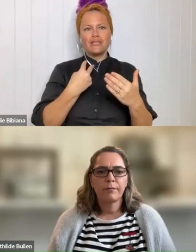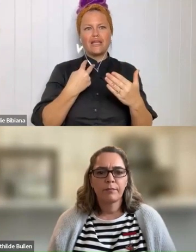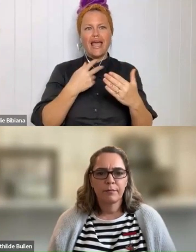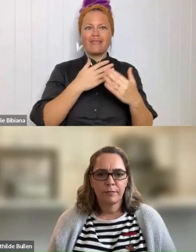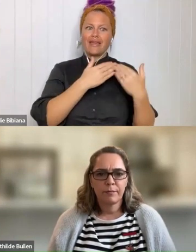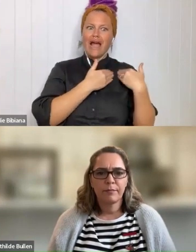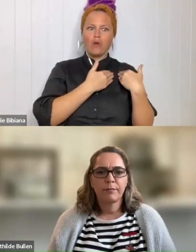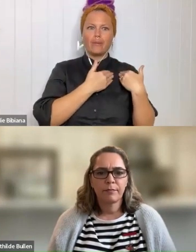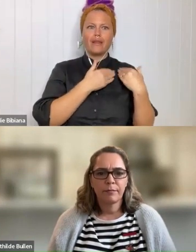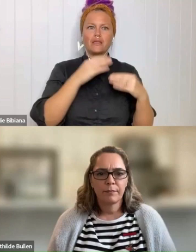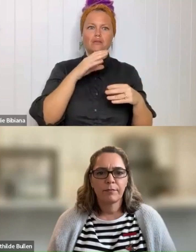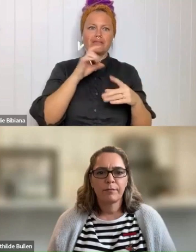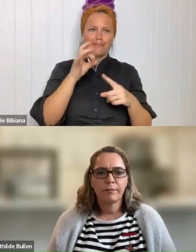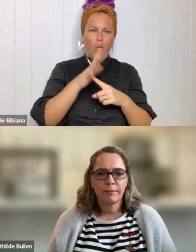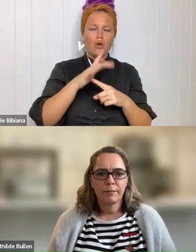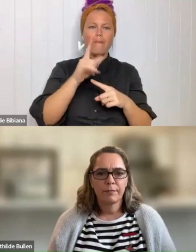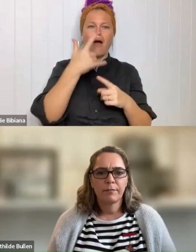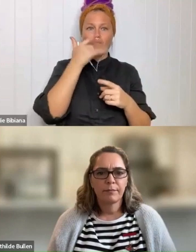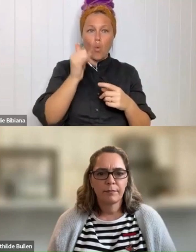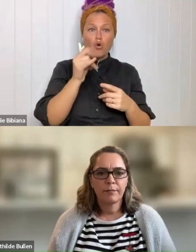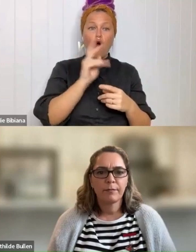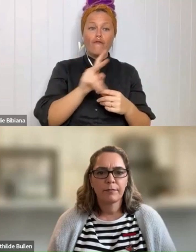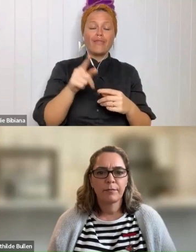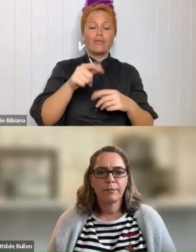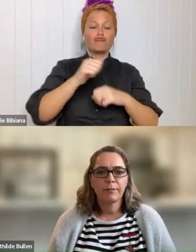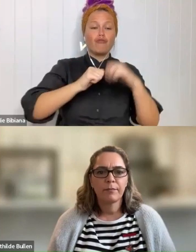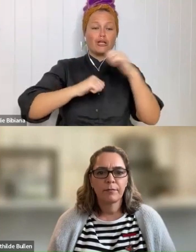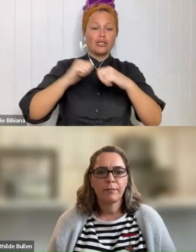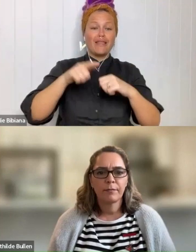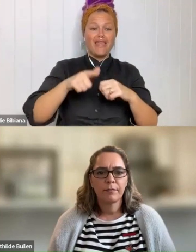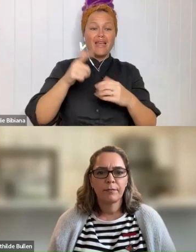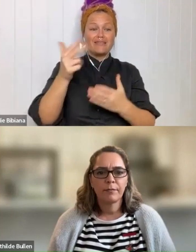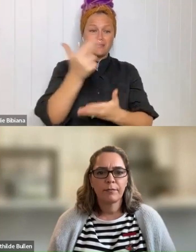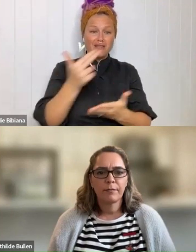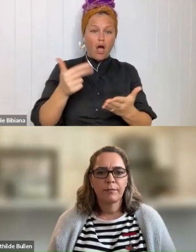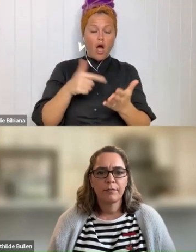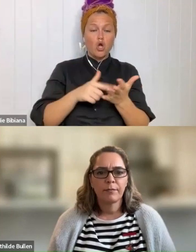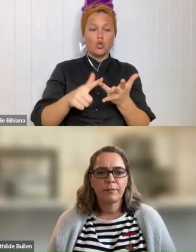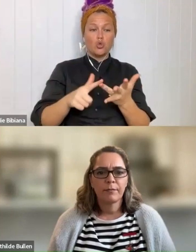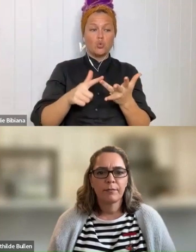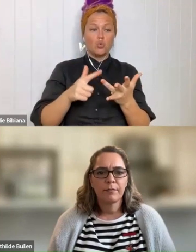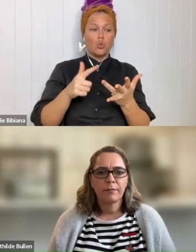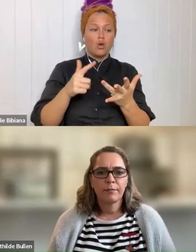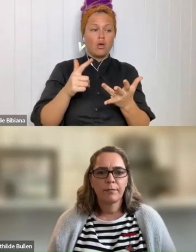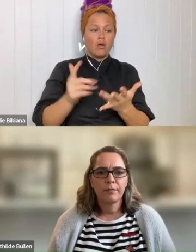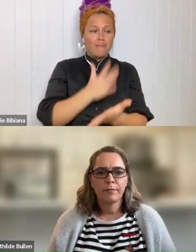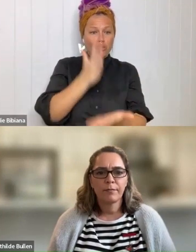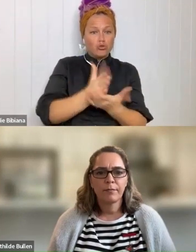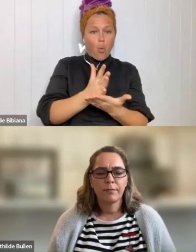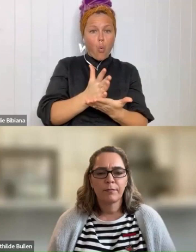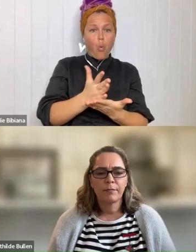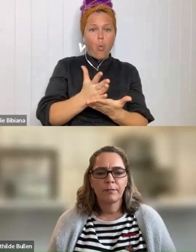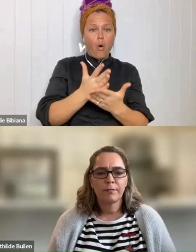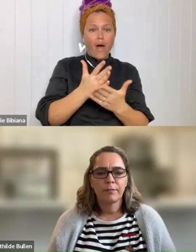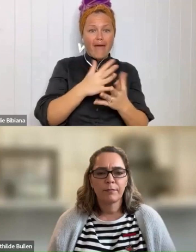unfortunately, quite often, those structures that are designed to make sure that things are fair and transparent,